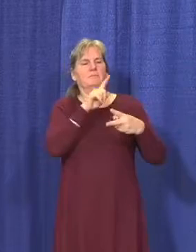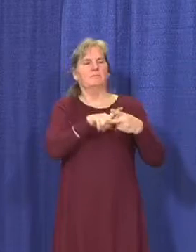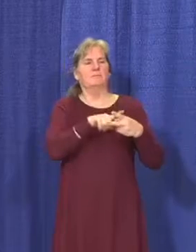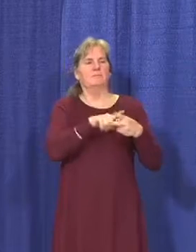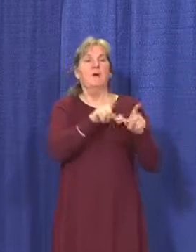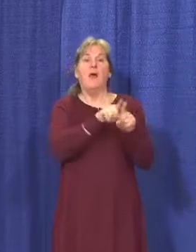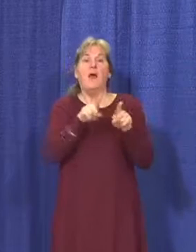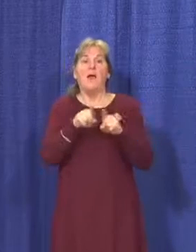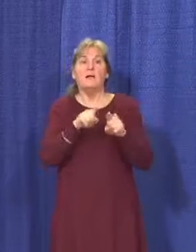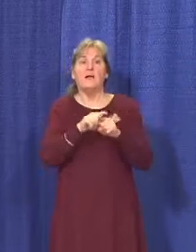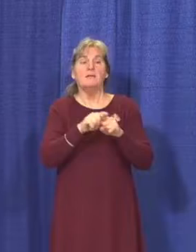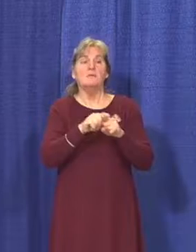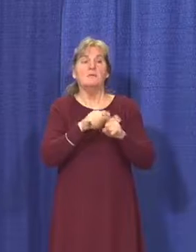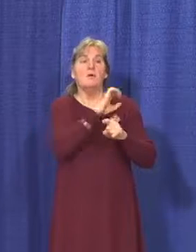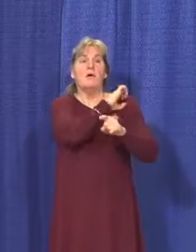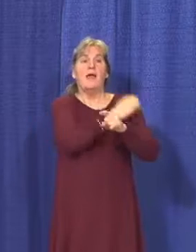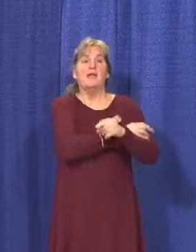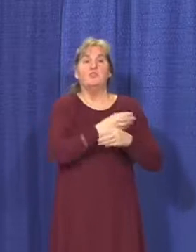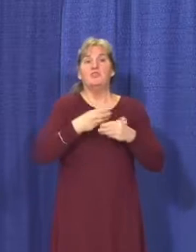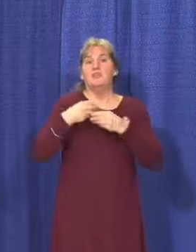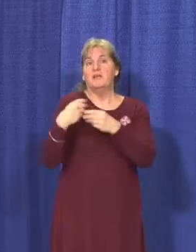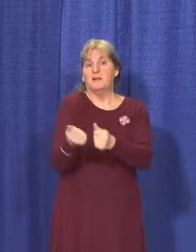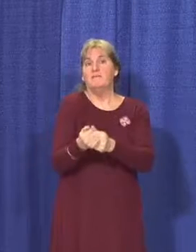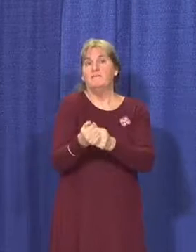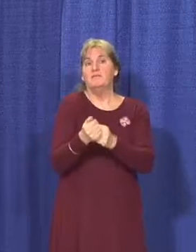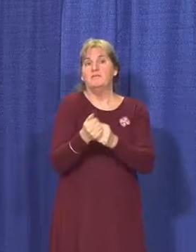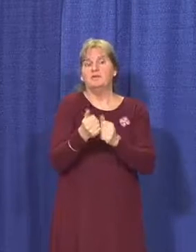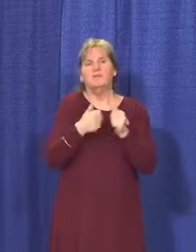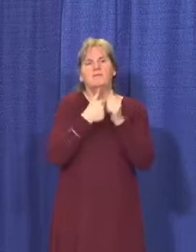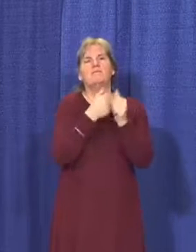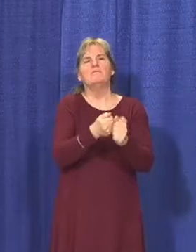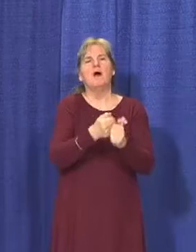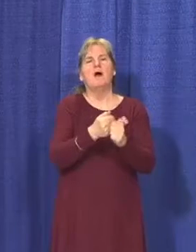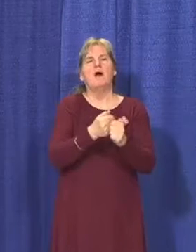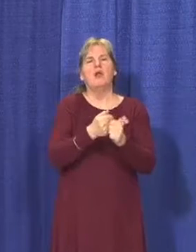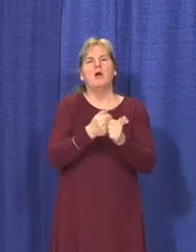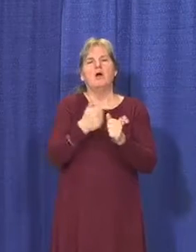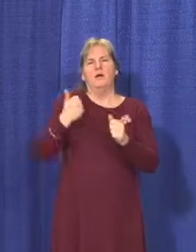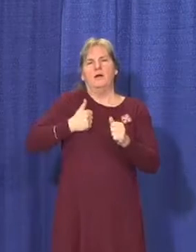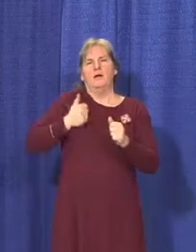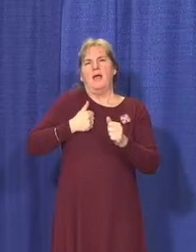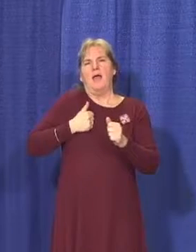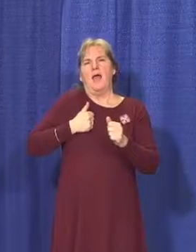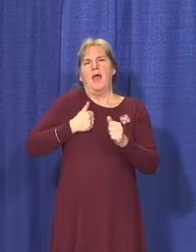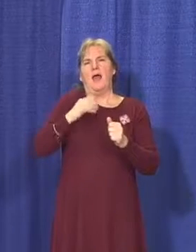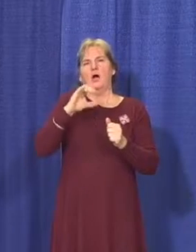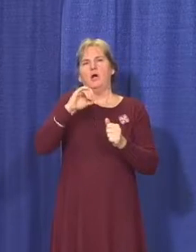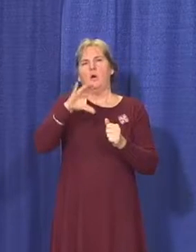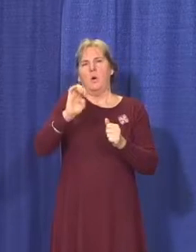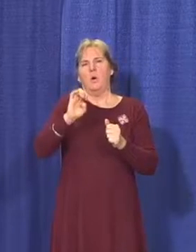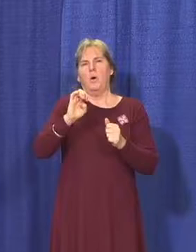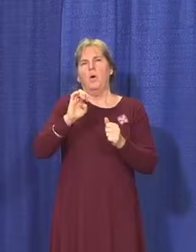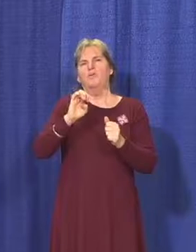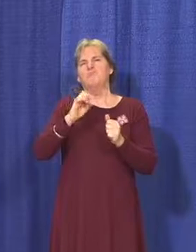emissions Mac need to be reduced